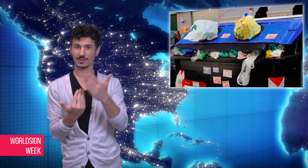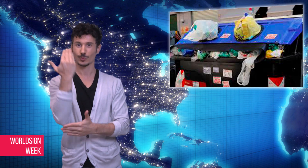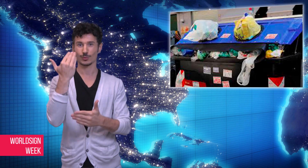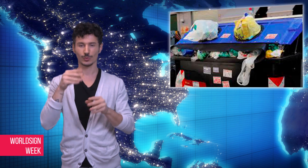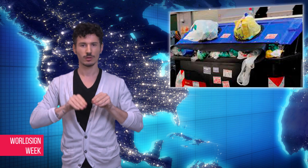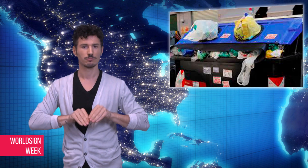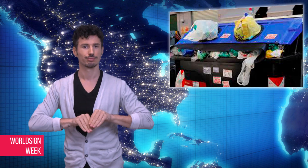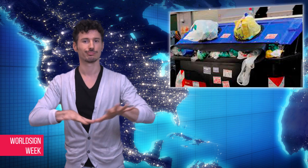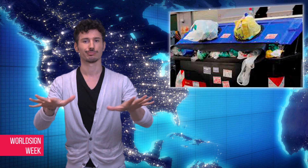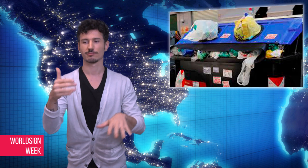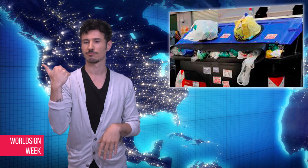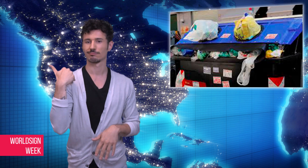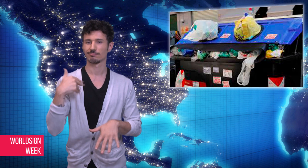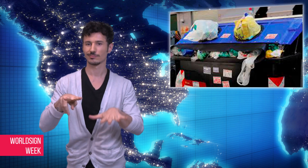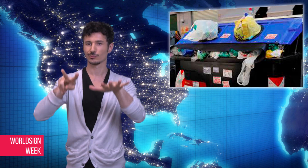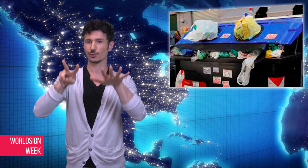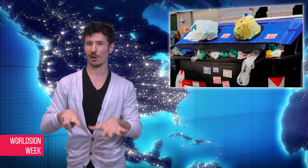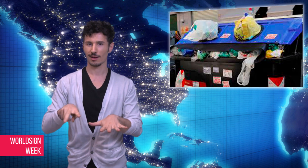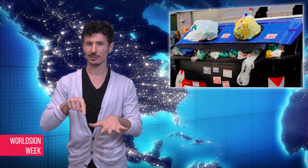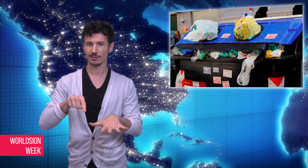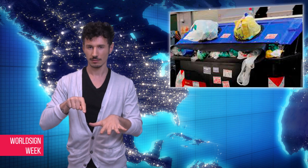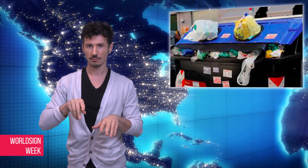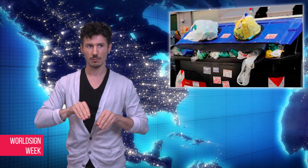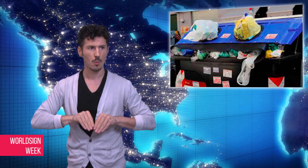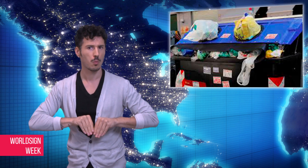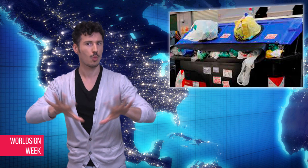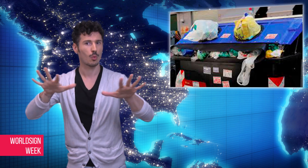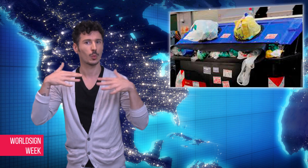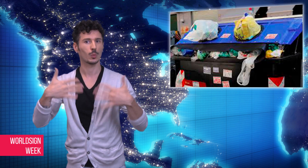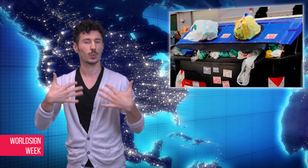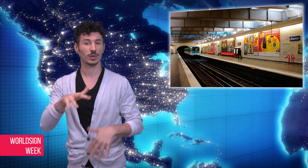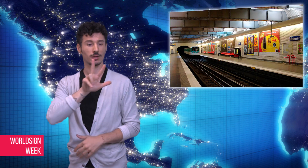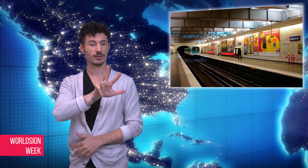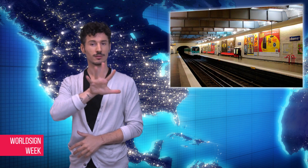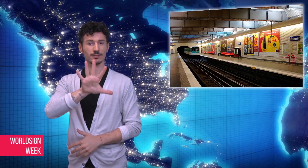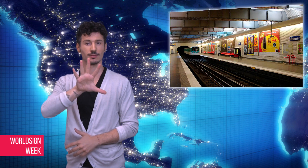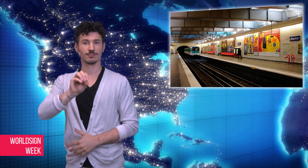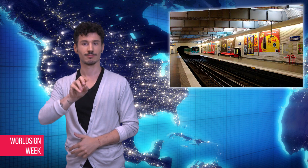successful that 350,000 bottles have been recycled.